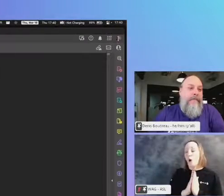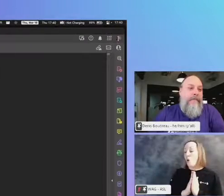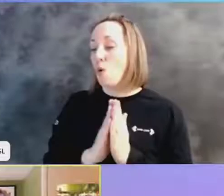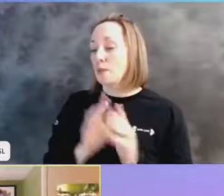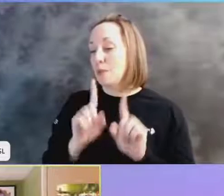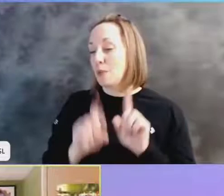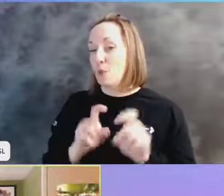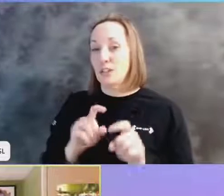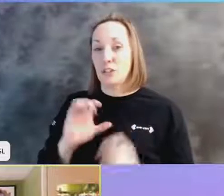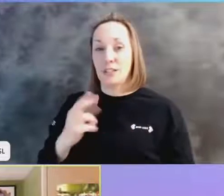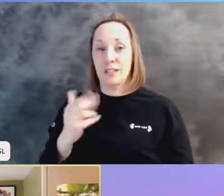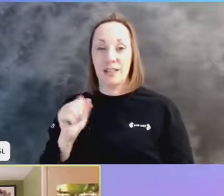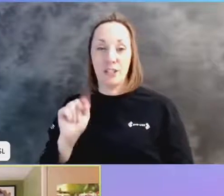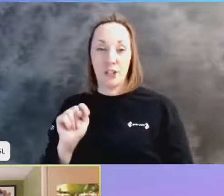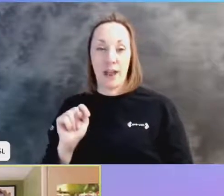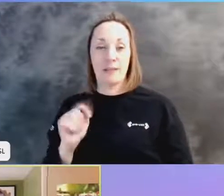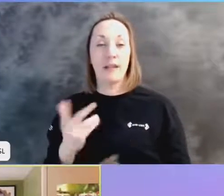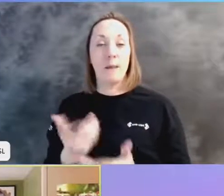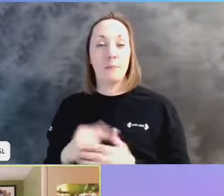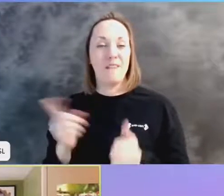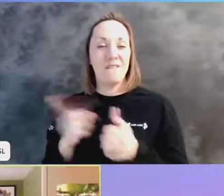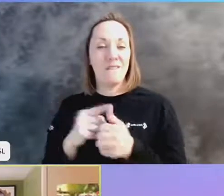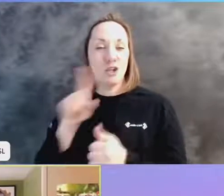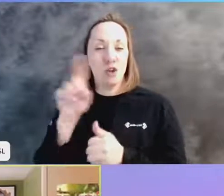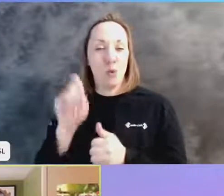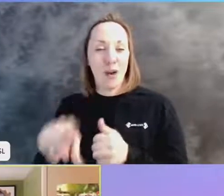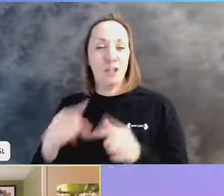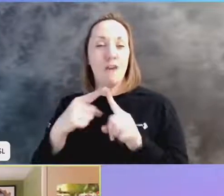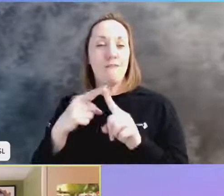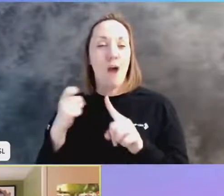crazy any sale. How about we ask some of the